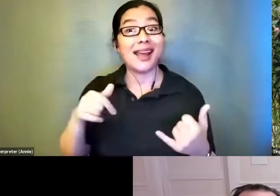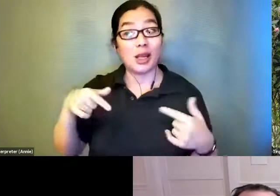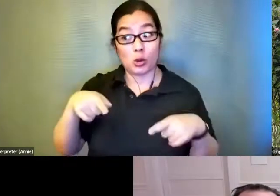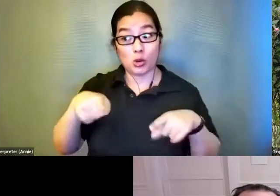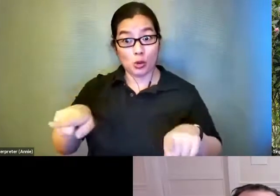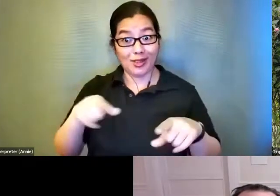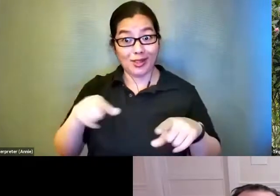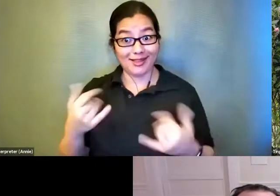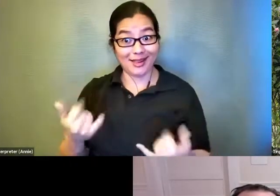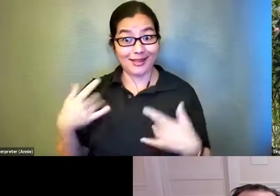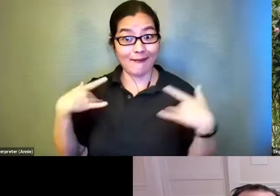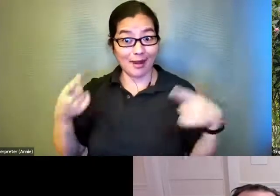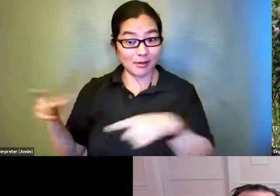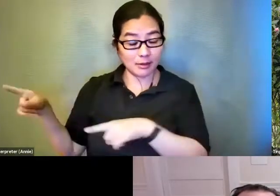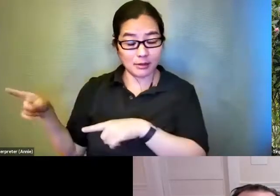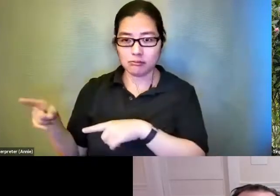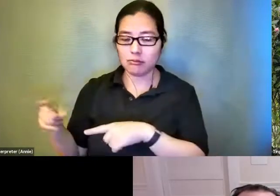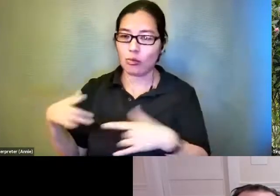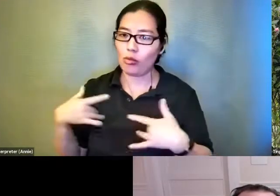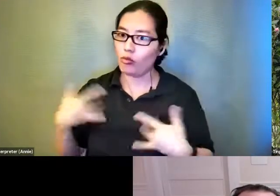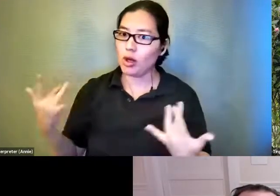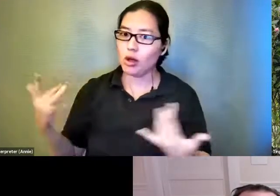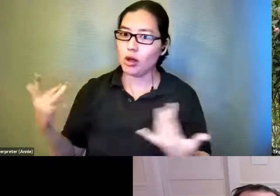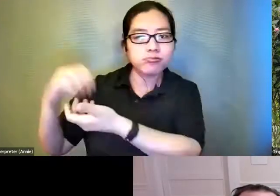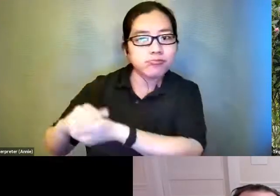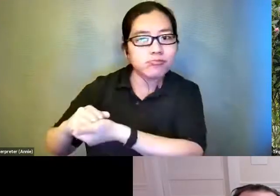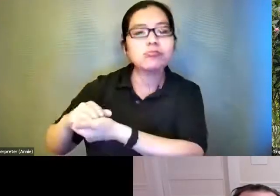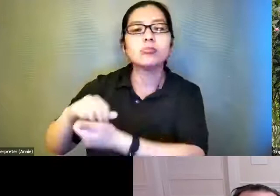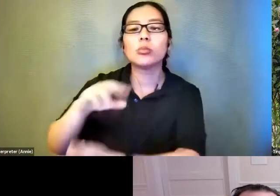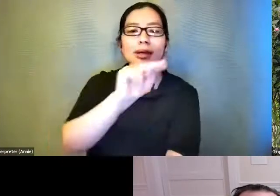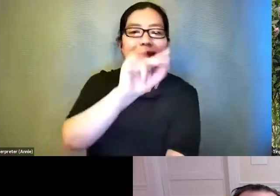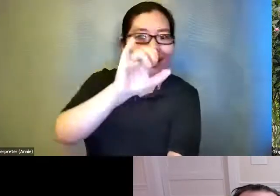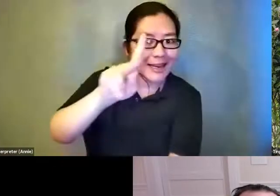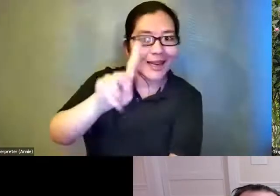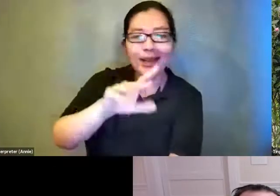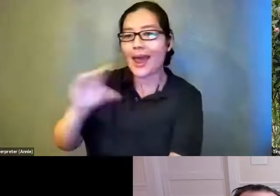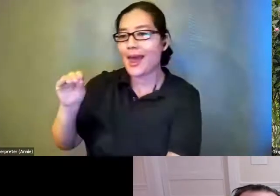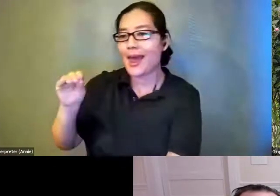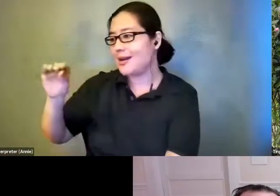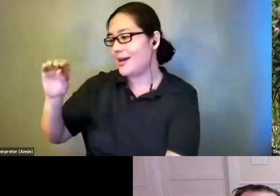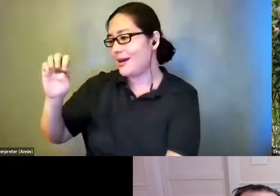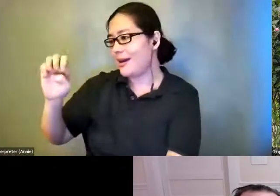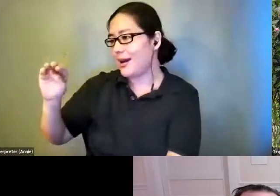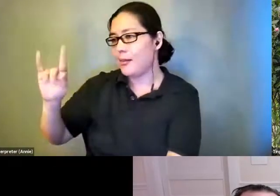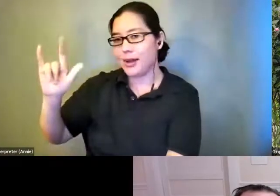partner with both Nick and Emily and Longmore Institute because I feel like this is truly a